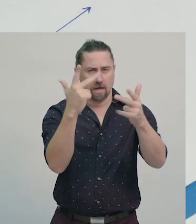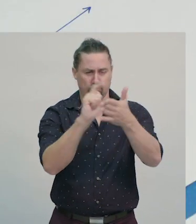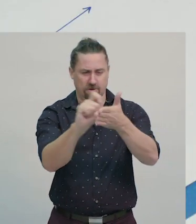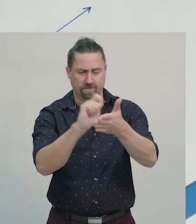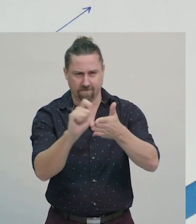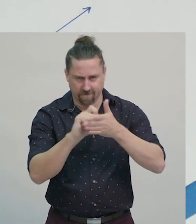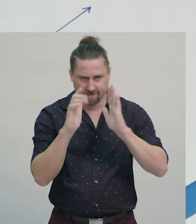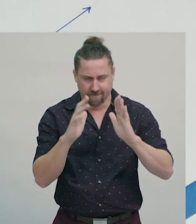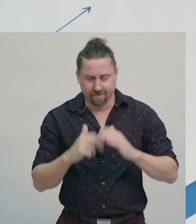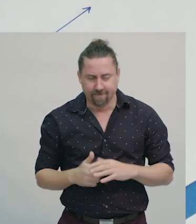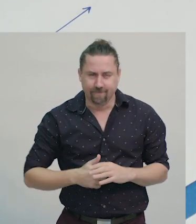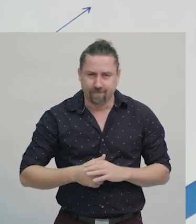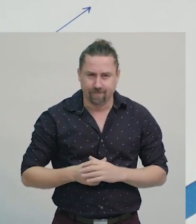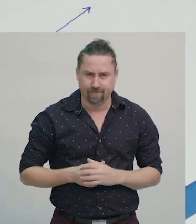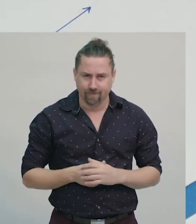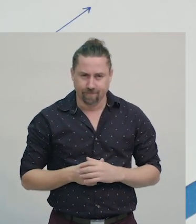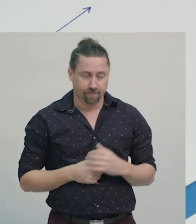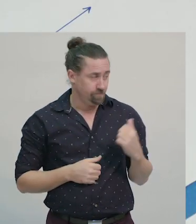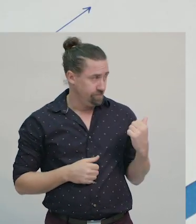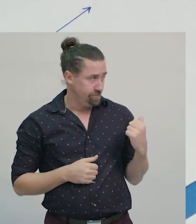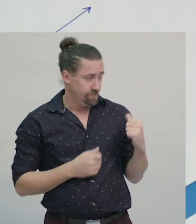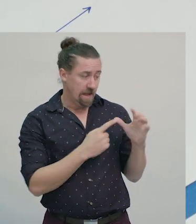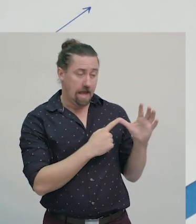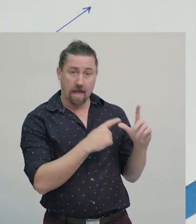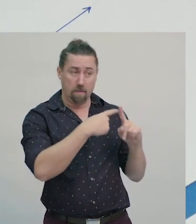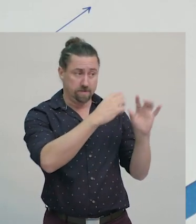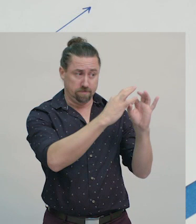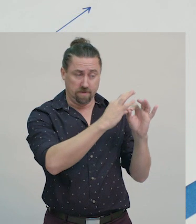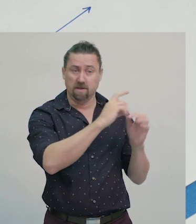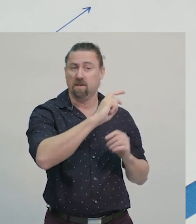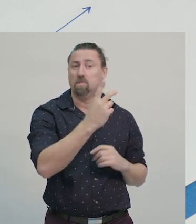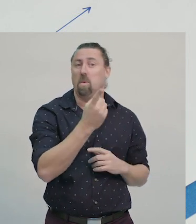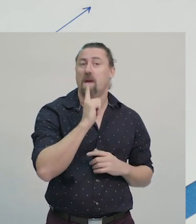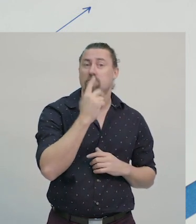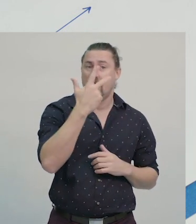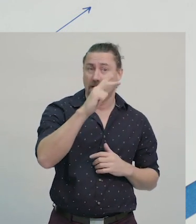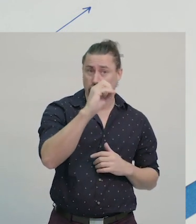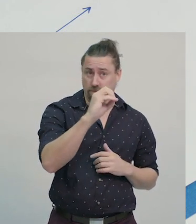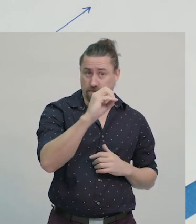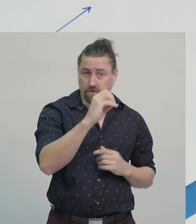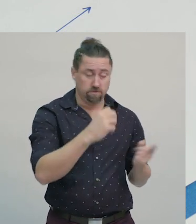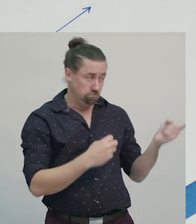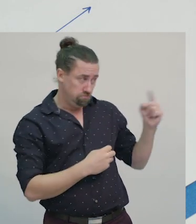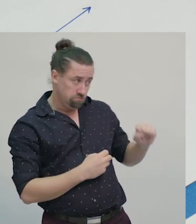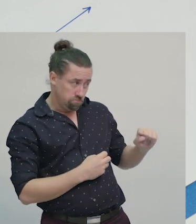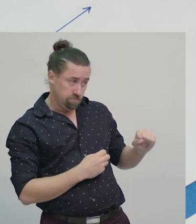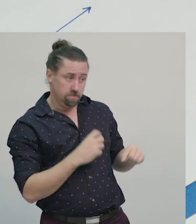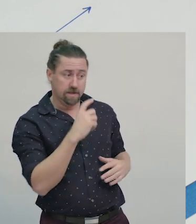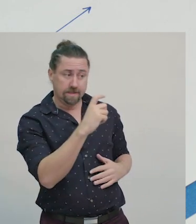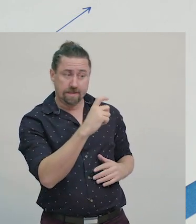A plus B is equal to 180 degrees. C plus D is equal to 180 degrees.